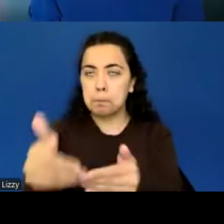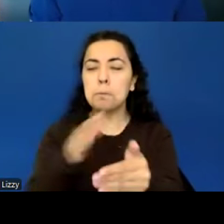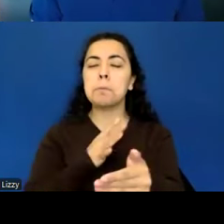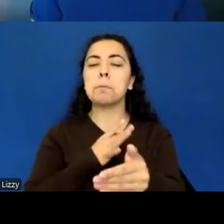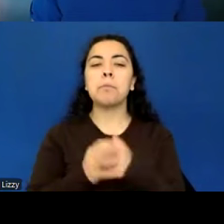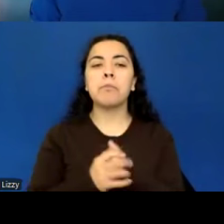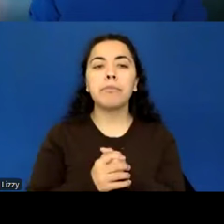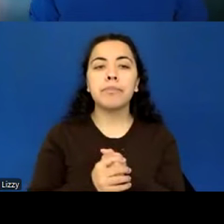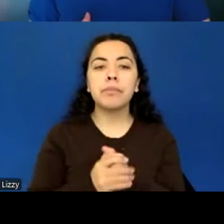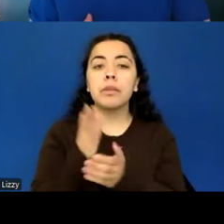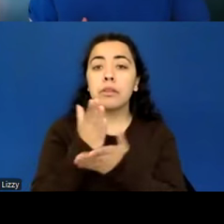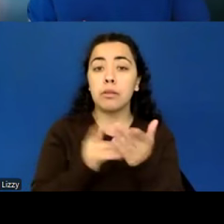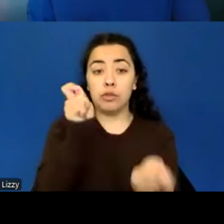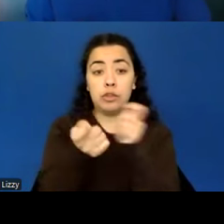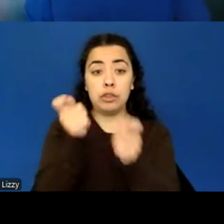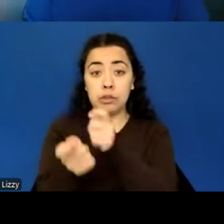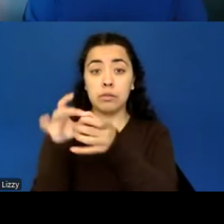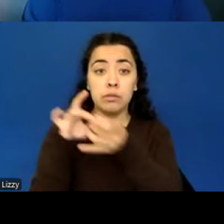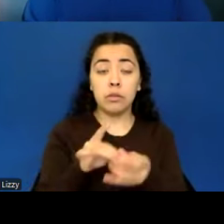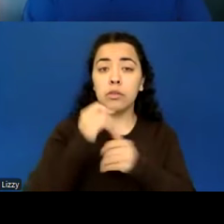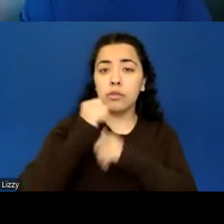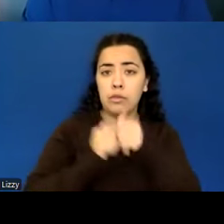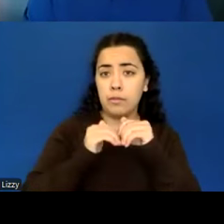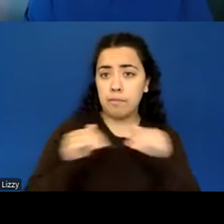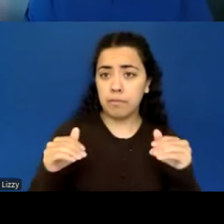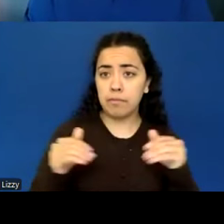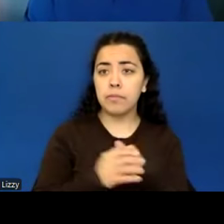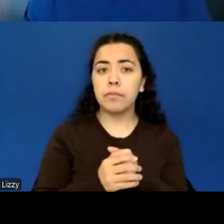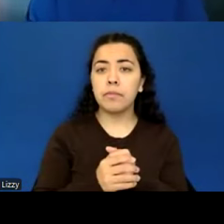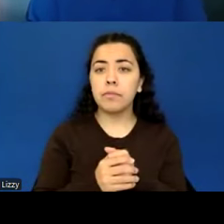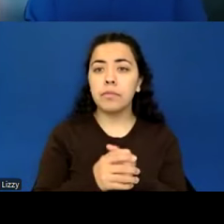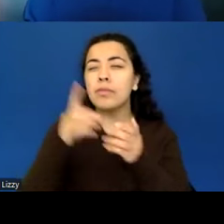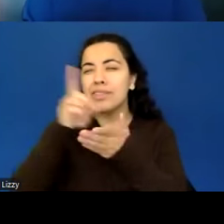changes that you will make on the structural level. So for design system, for instance,